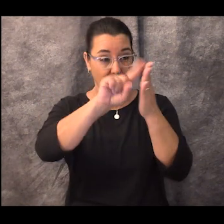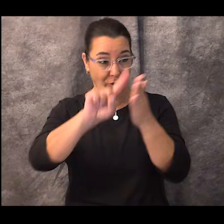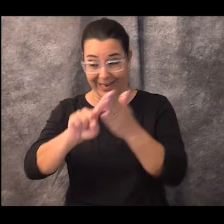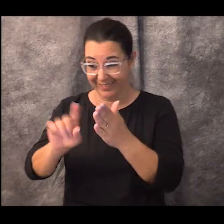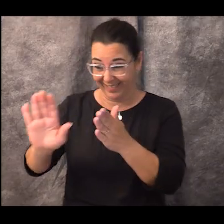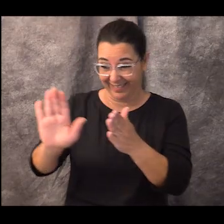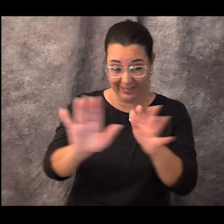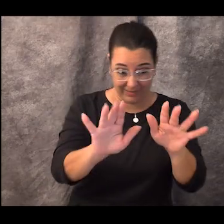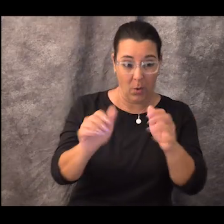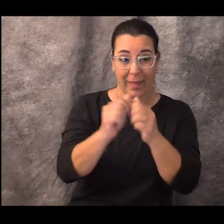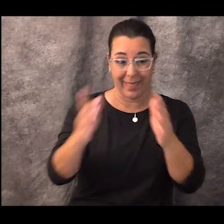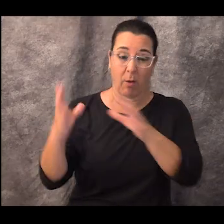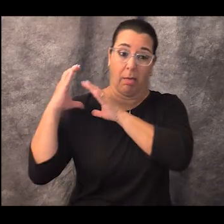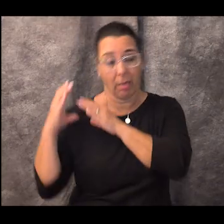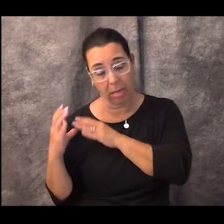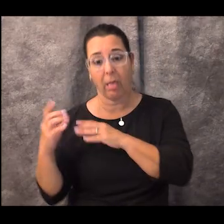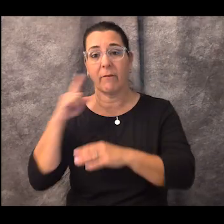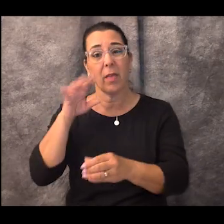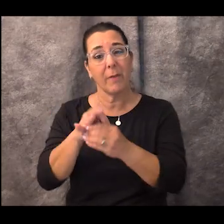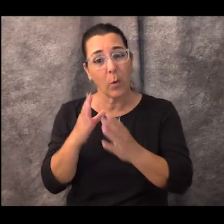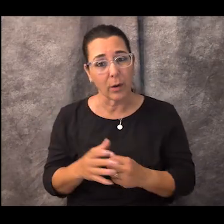Because we don't want it to make it harder for people to vote.